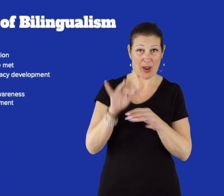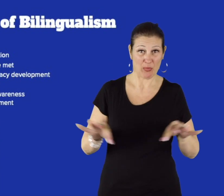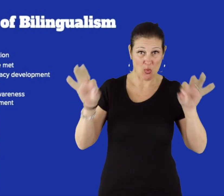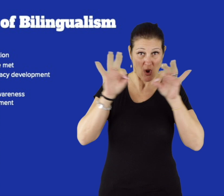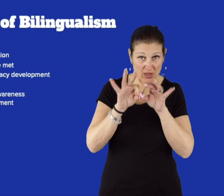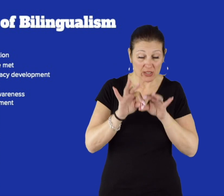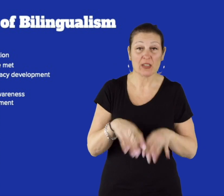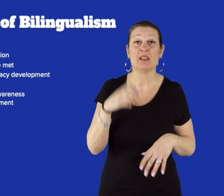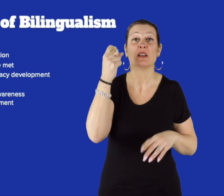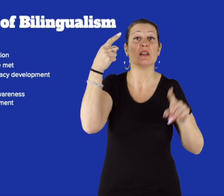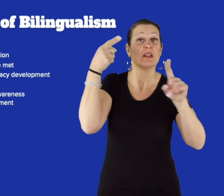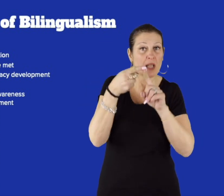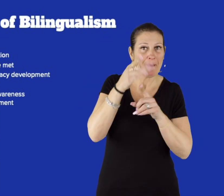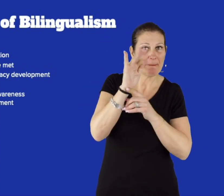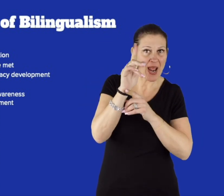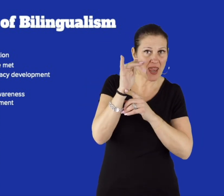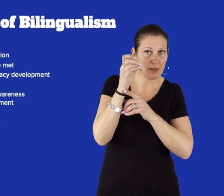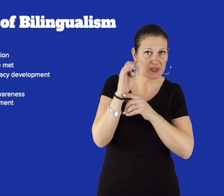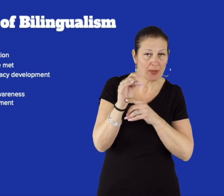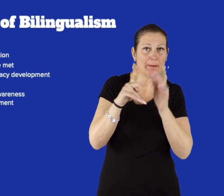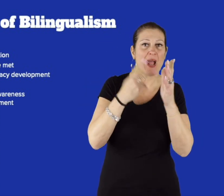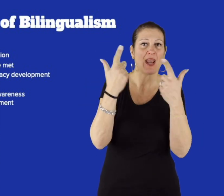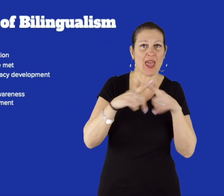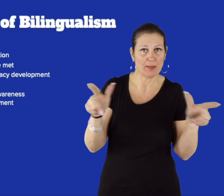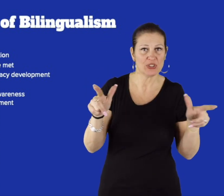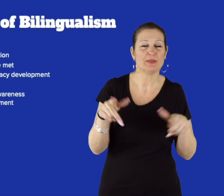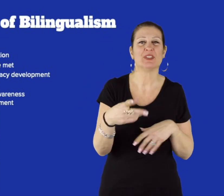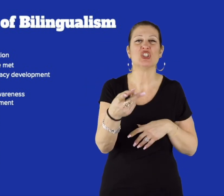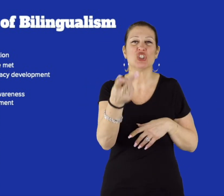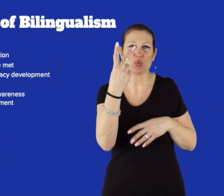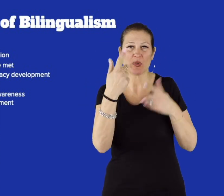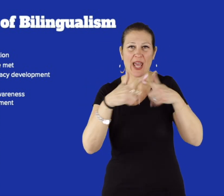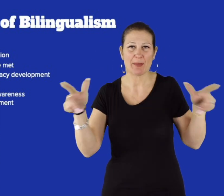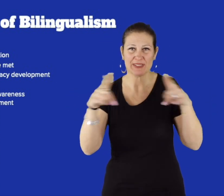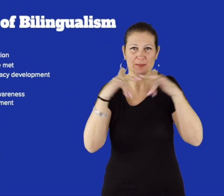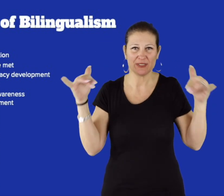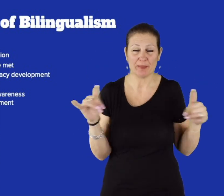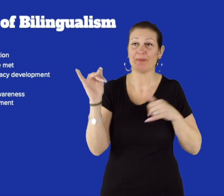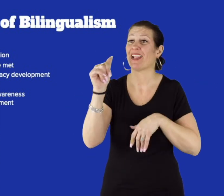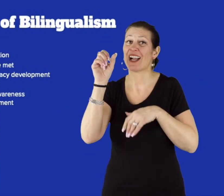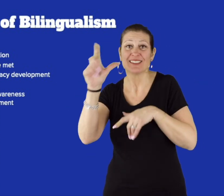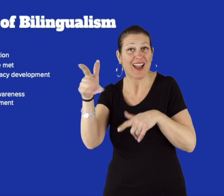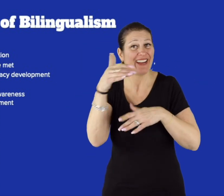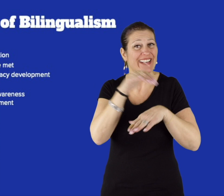Why is ASL important for deaf and hard of hearing children? The goal is bilingualism. By definition